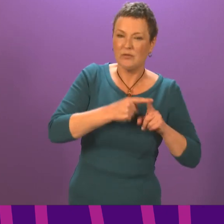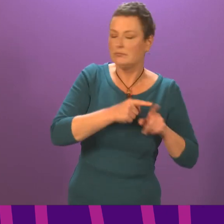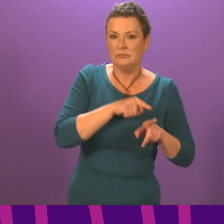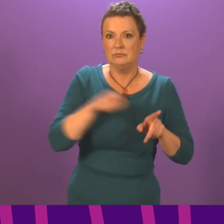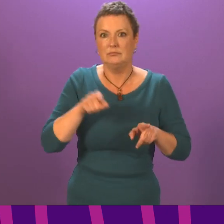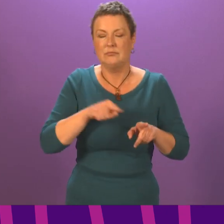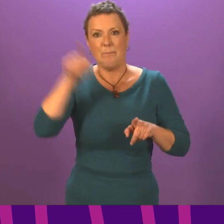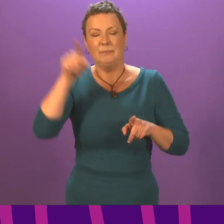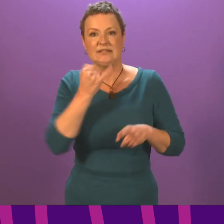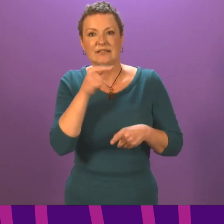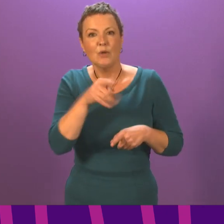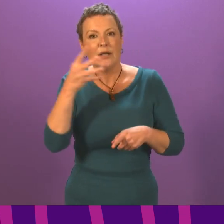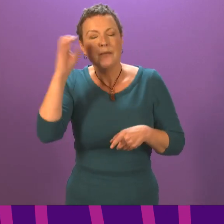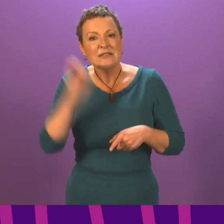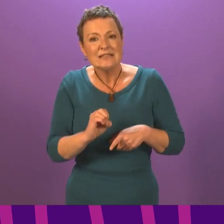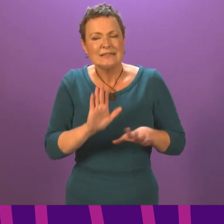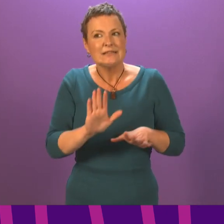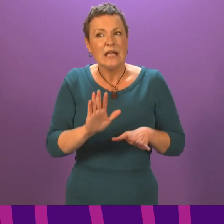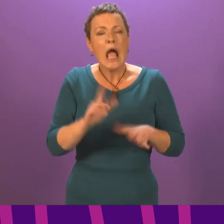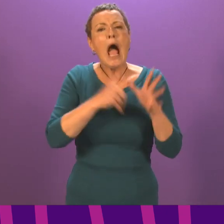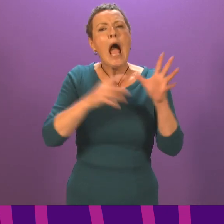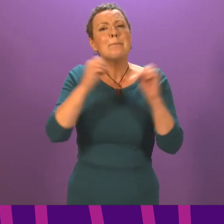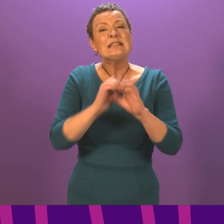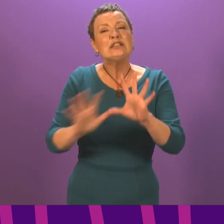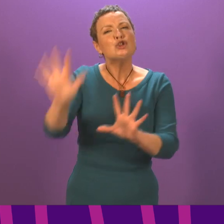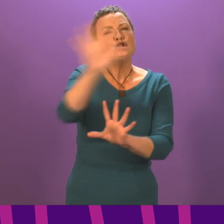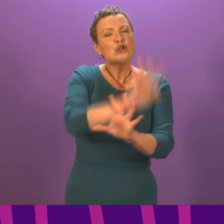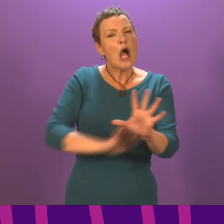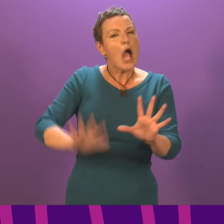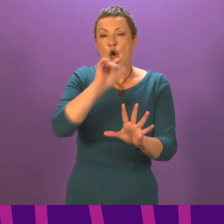The increase in Aberdeenshire has not been quite as sharp as the increase in the city,